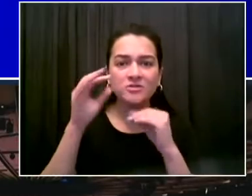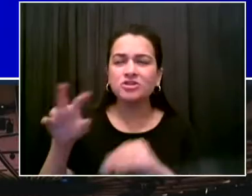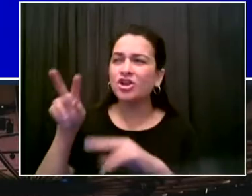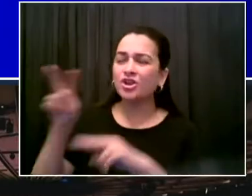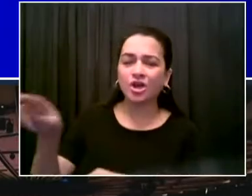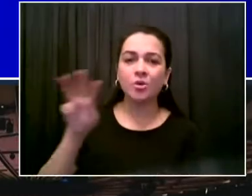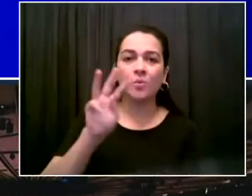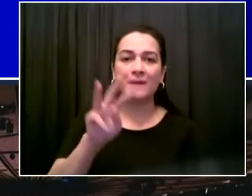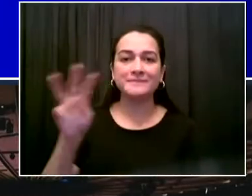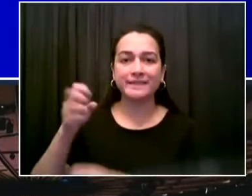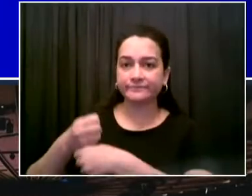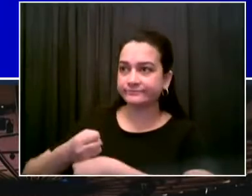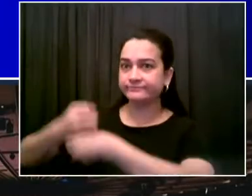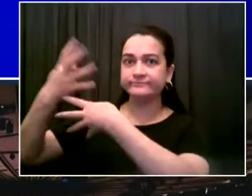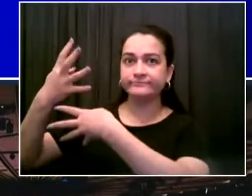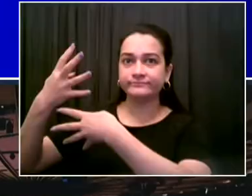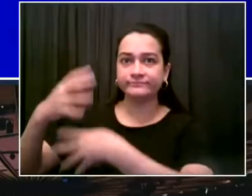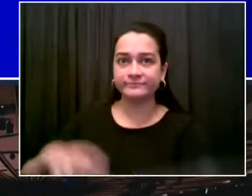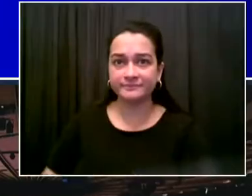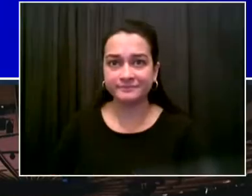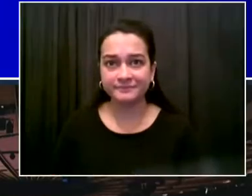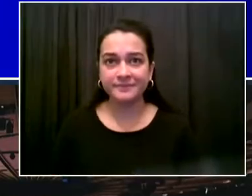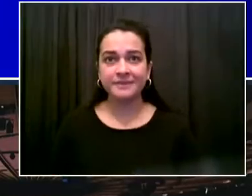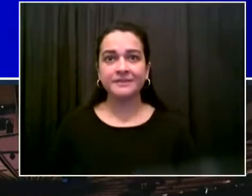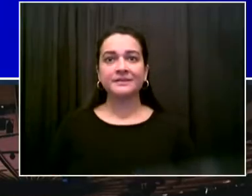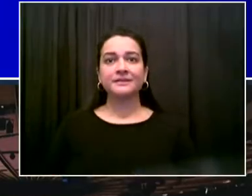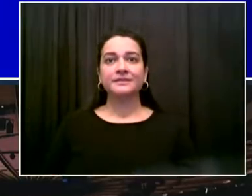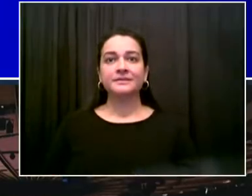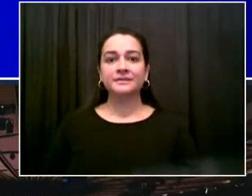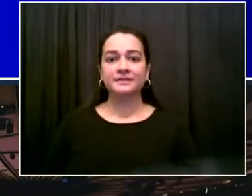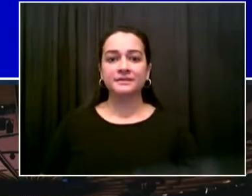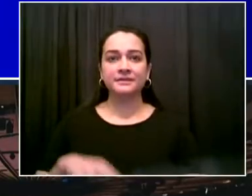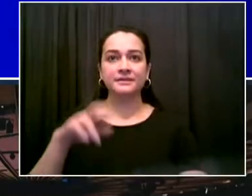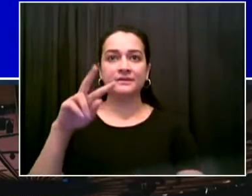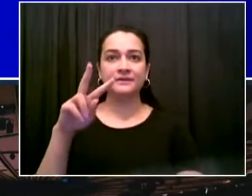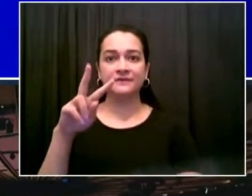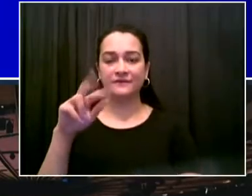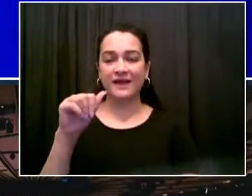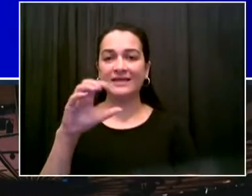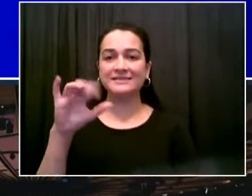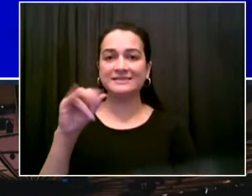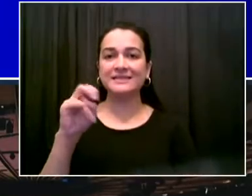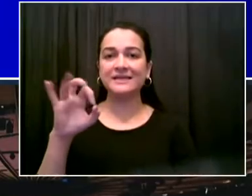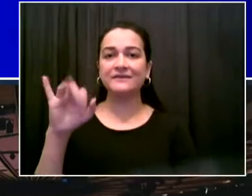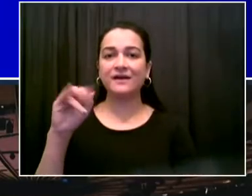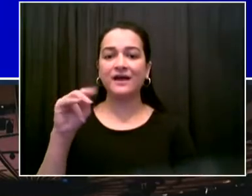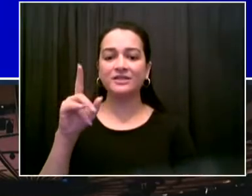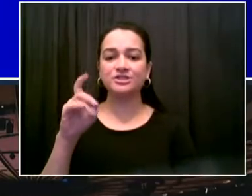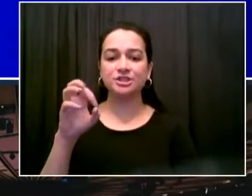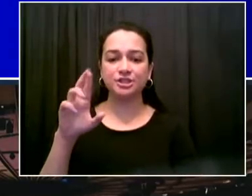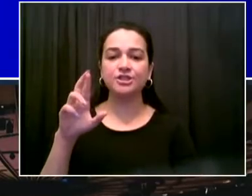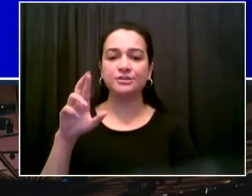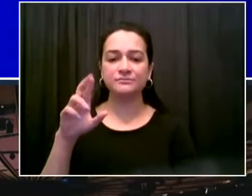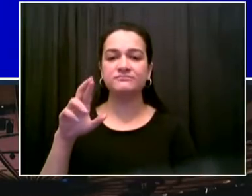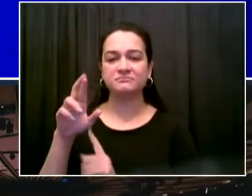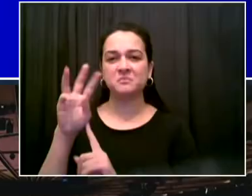WHO WANTS TO KNOW ABOUT ALL THE THINGS YOU CAN GET WHEN YOU GET VACCINATED OR WHEN YOU EVEN MAKE AN UP PORTMAN, GO TO